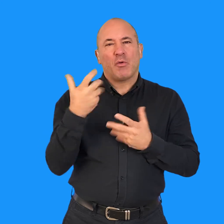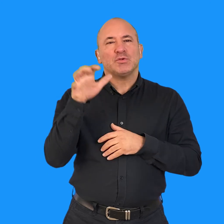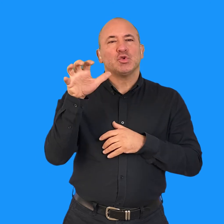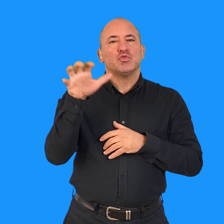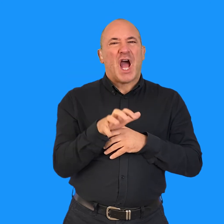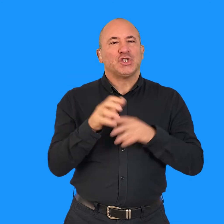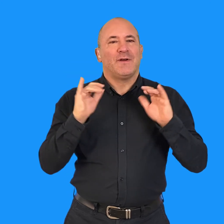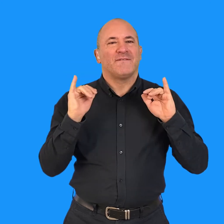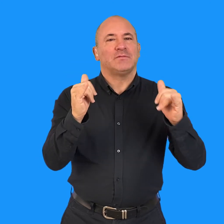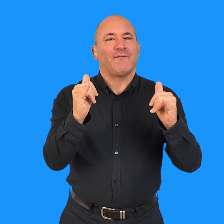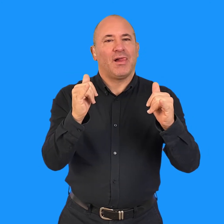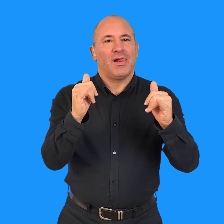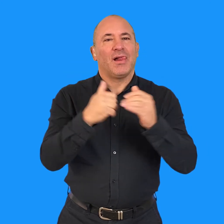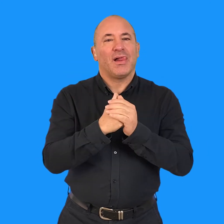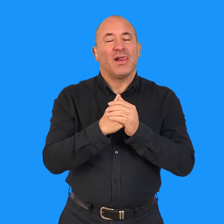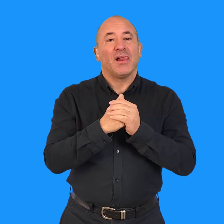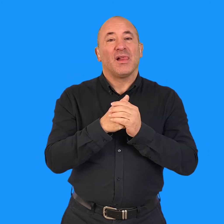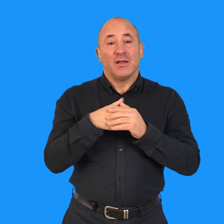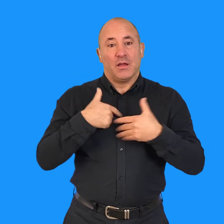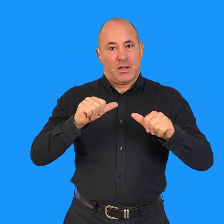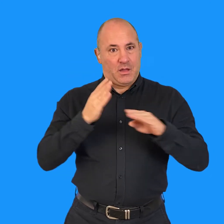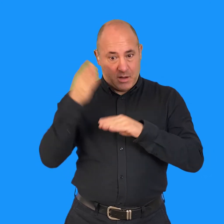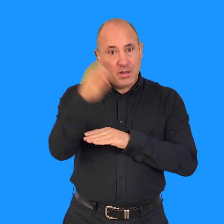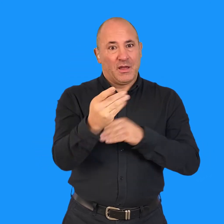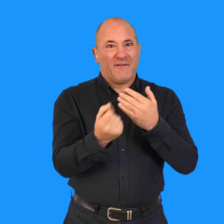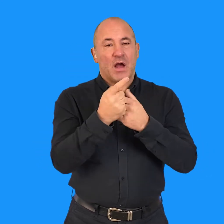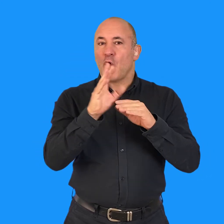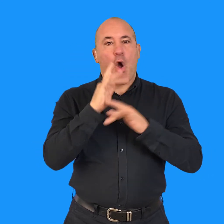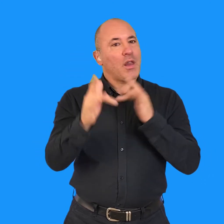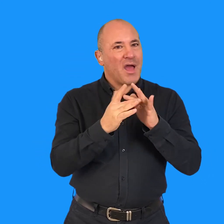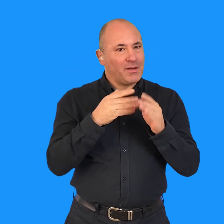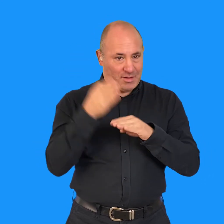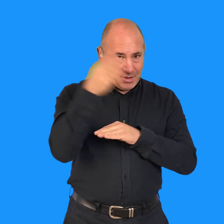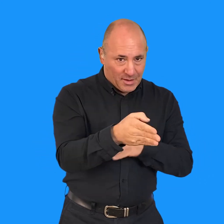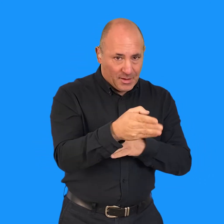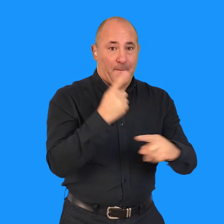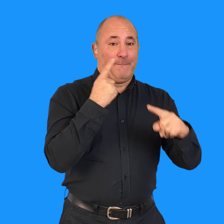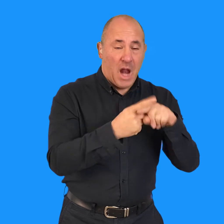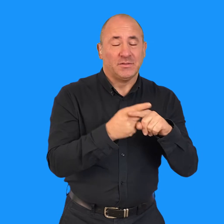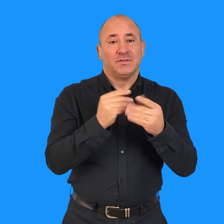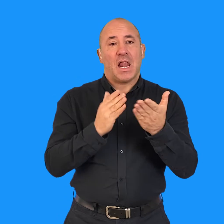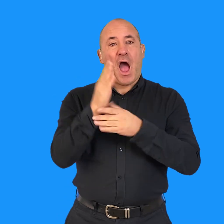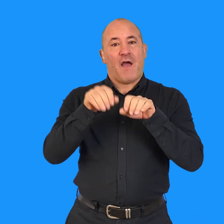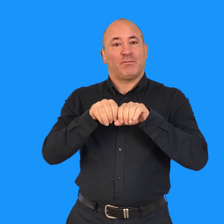So for us having just had our Scratch Festival in November, we had it as in-person event.